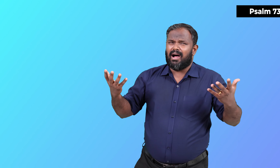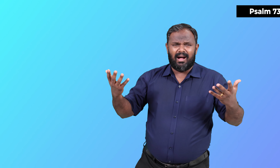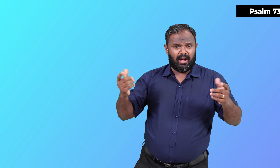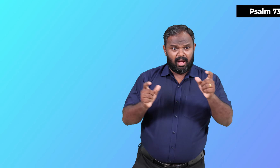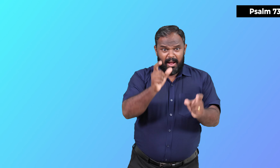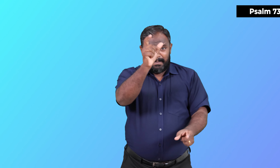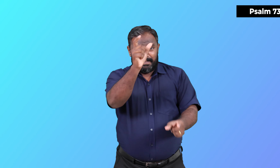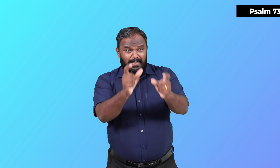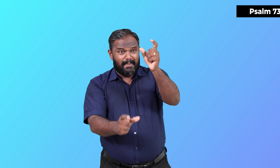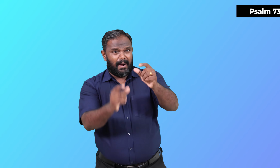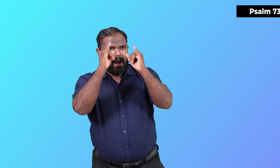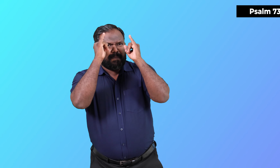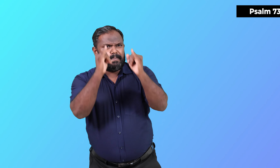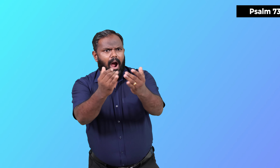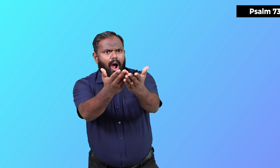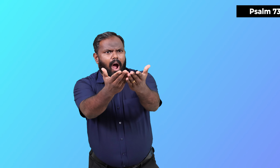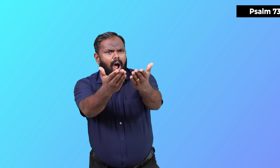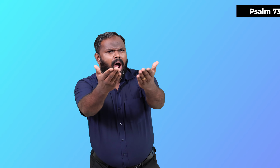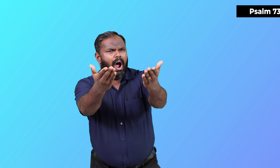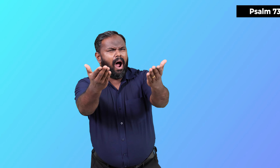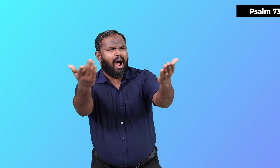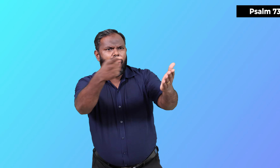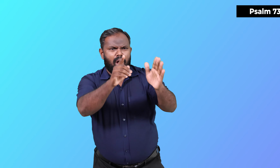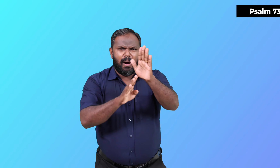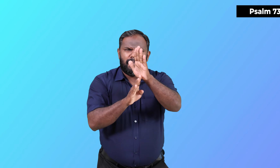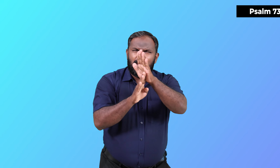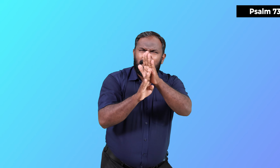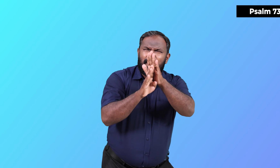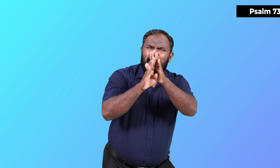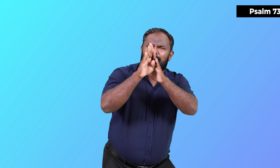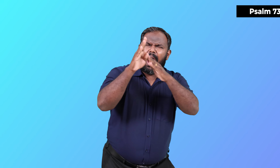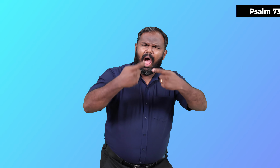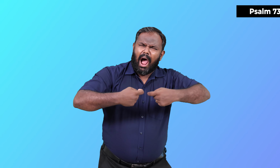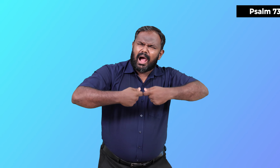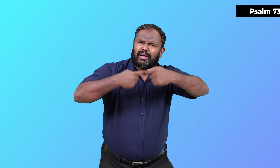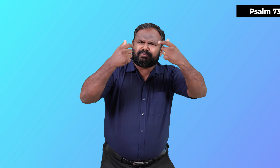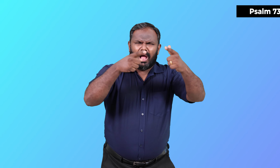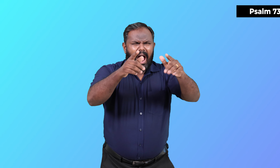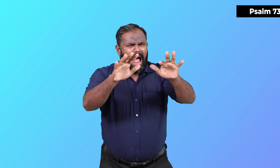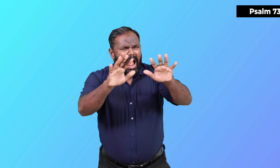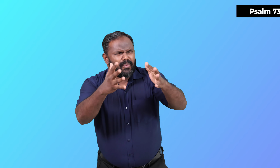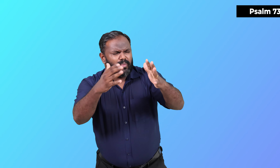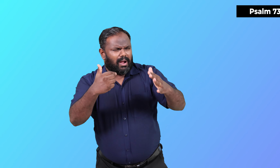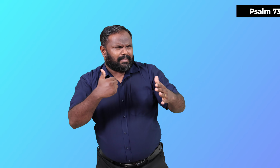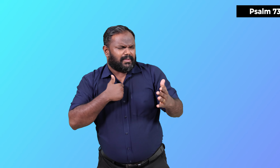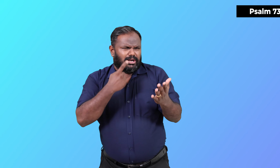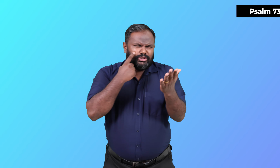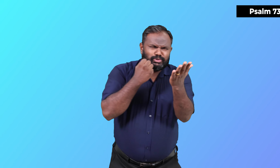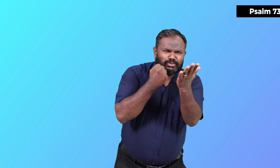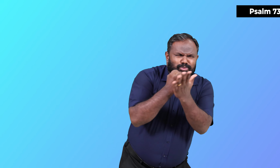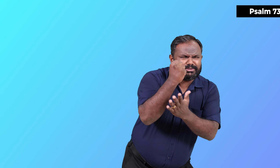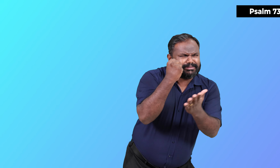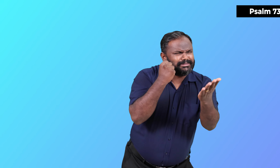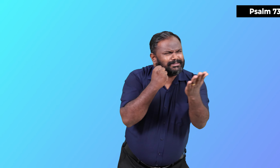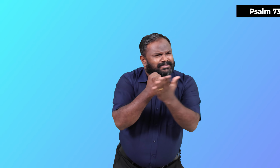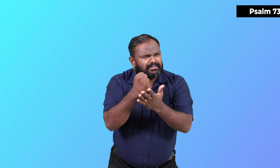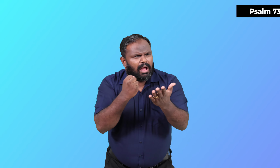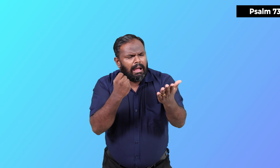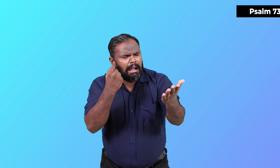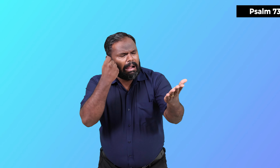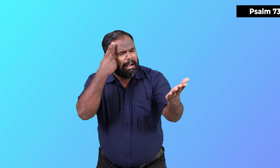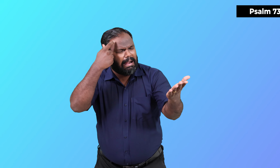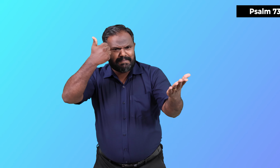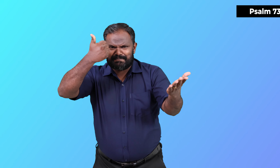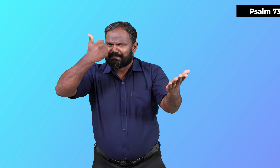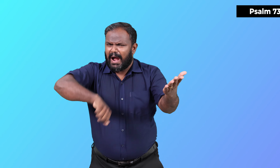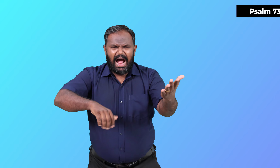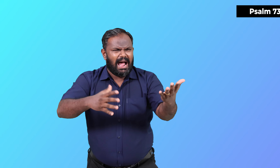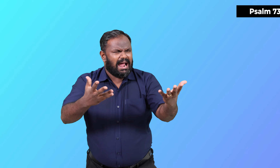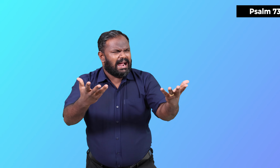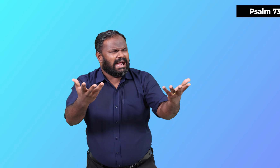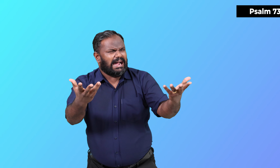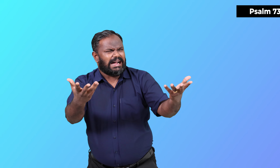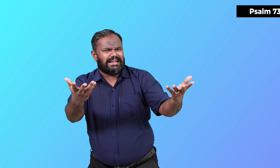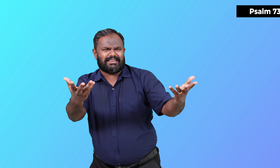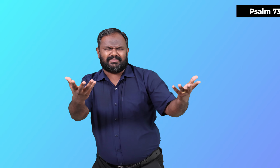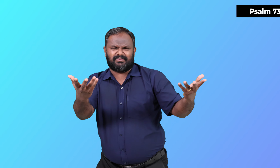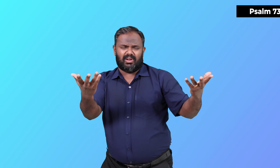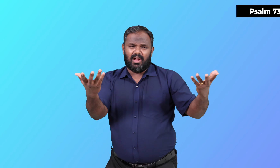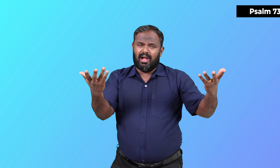I tried hard to understand all this, but it was too hard for me.